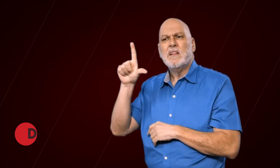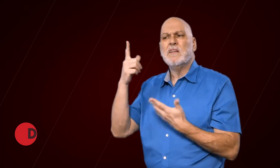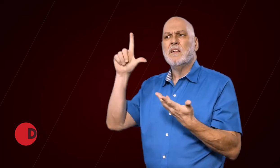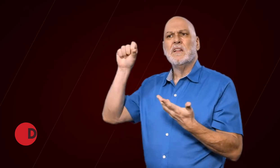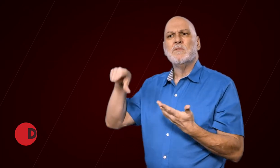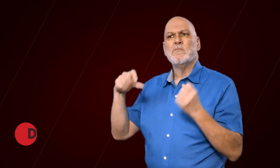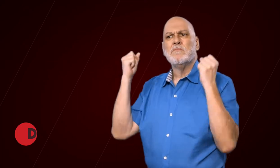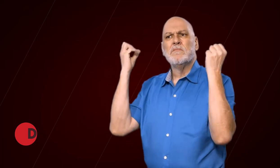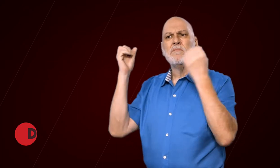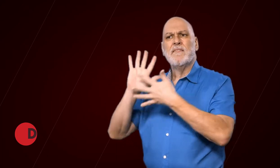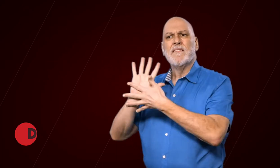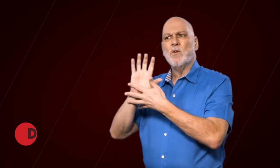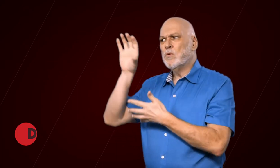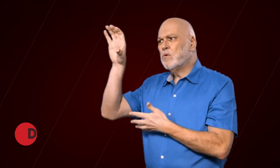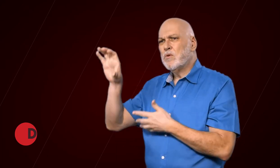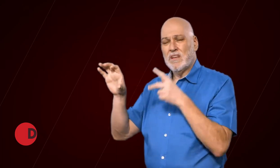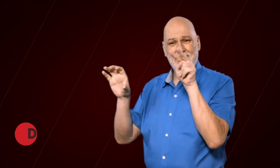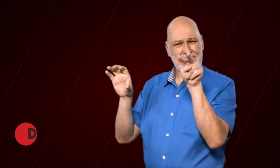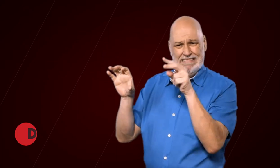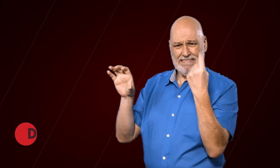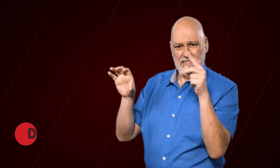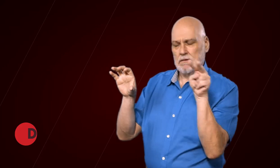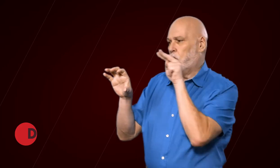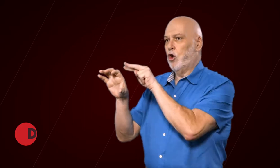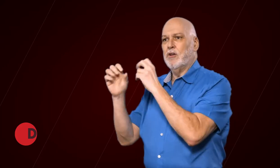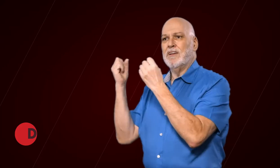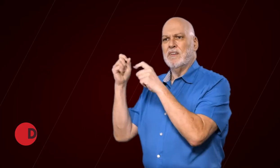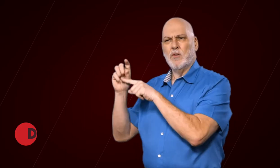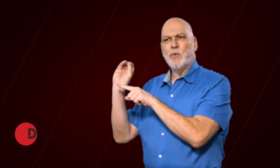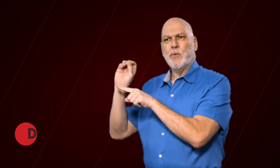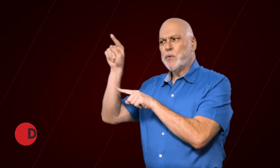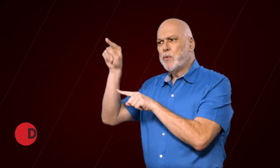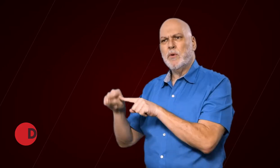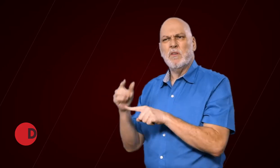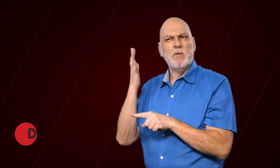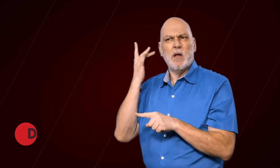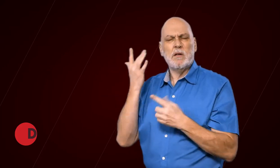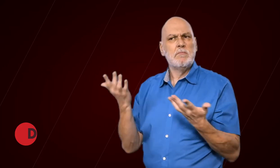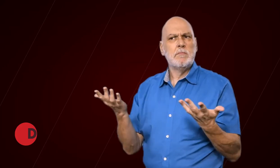on the 2021 Census website?